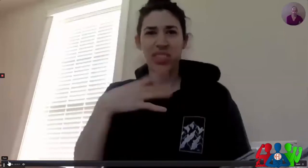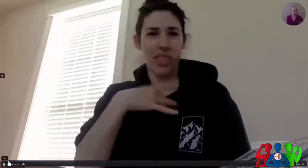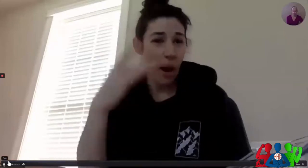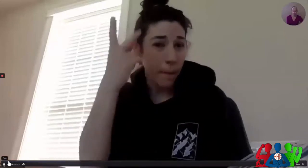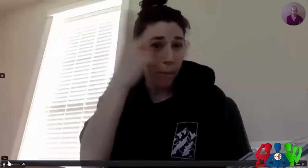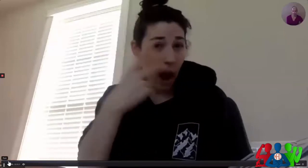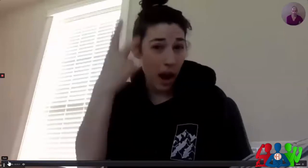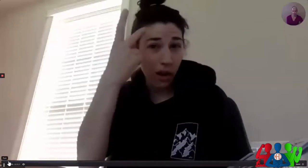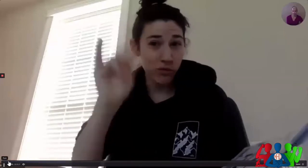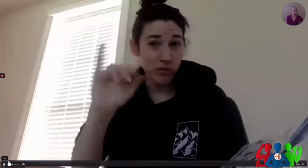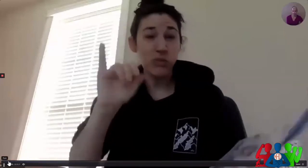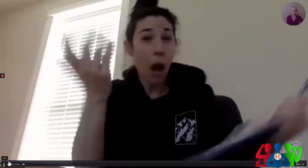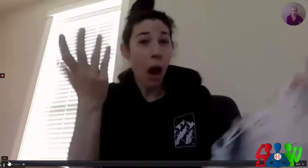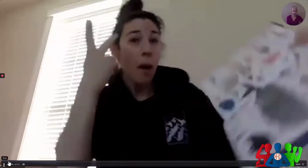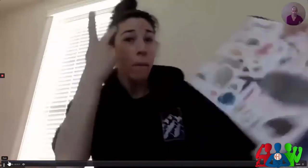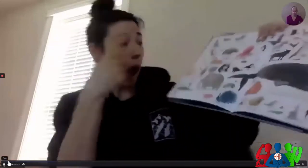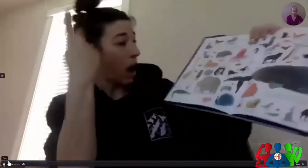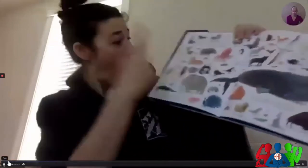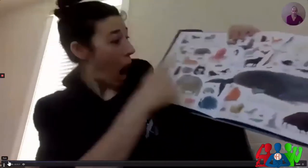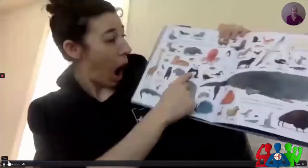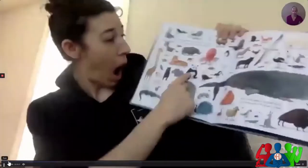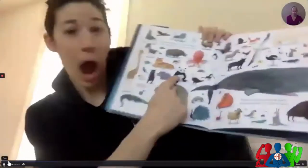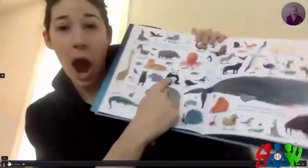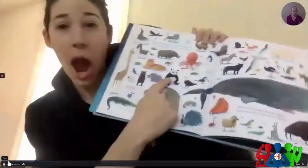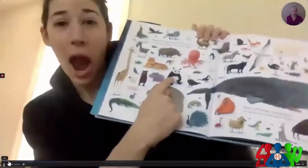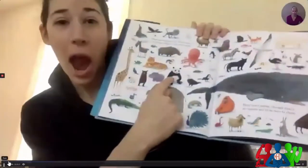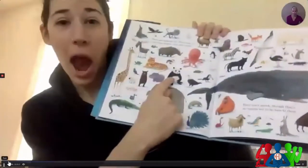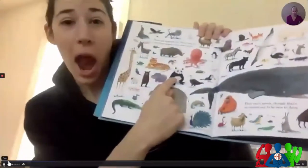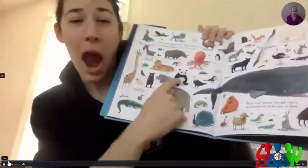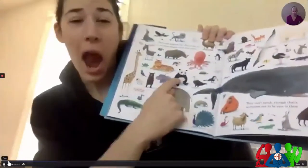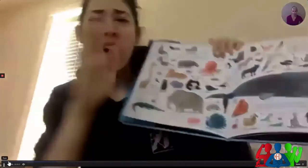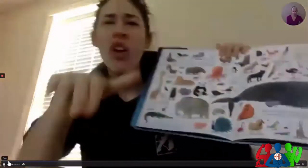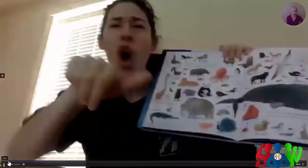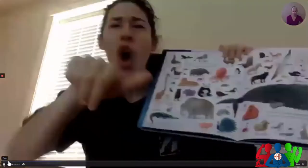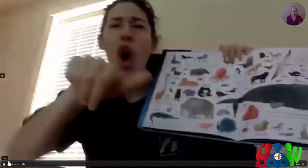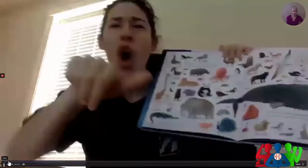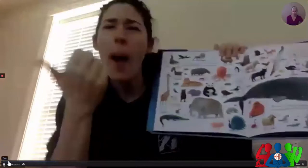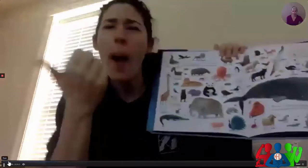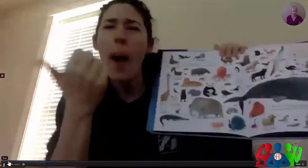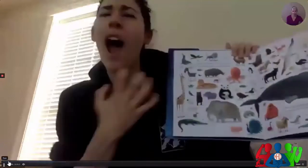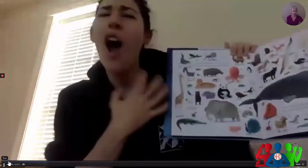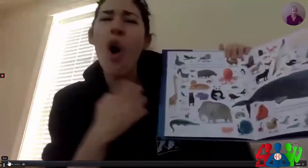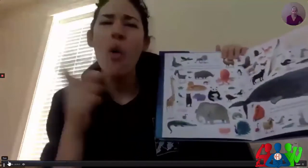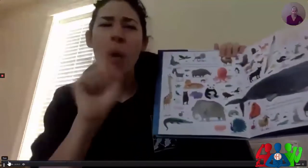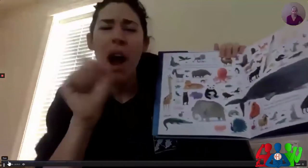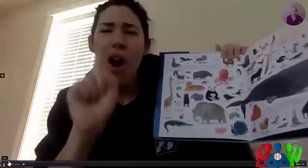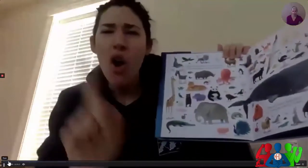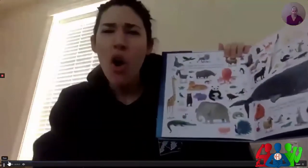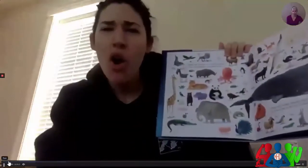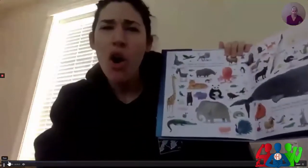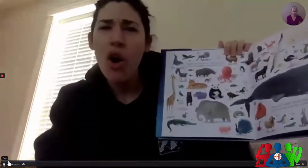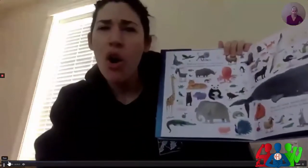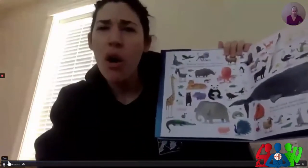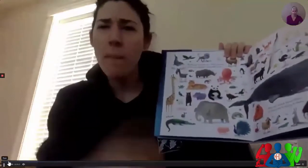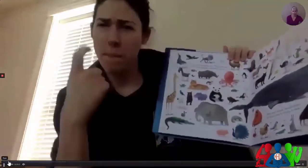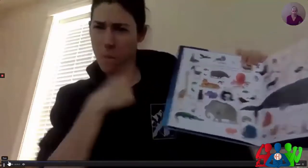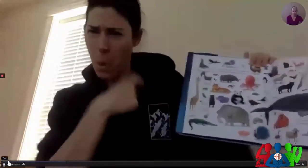Oh, yes, I like this sign too. So there's the panda. Where's the other bear?